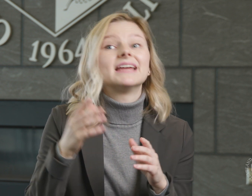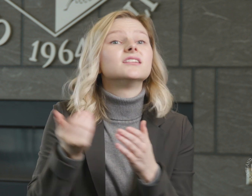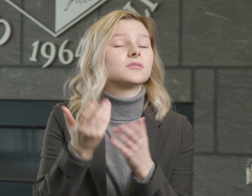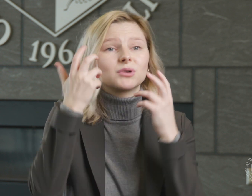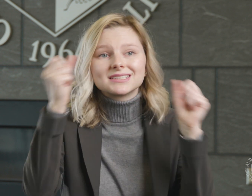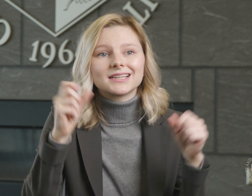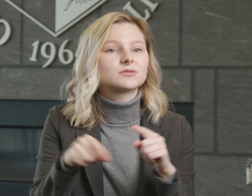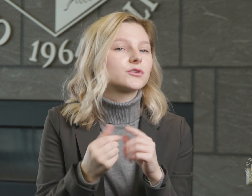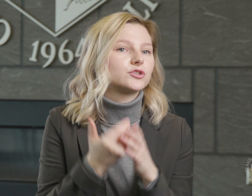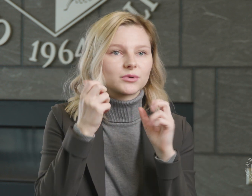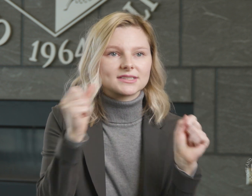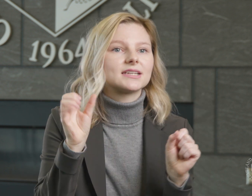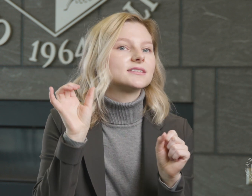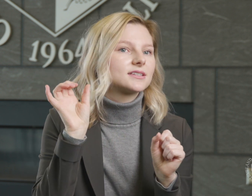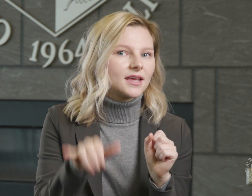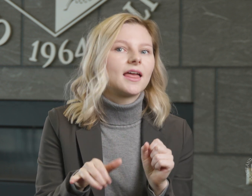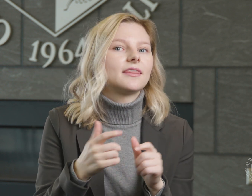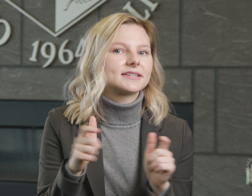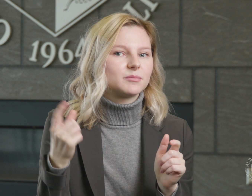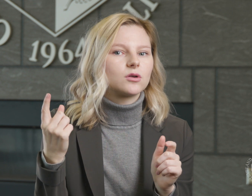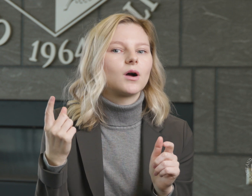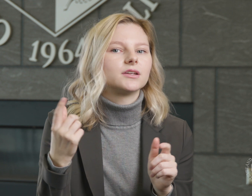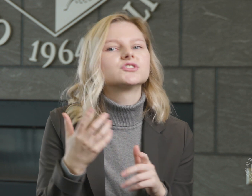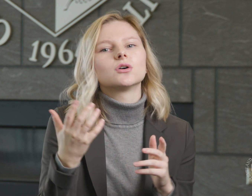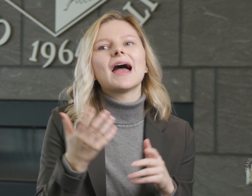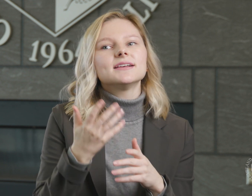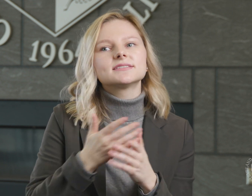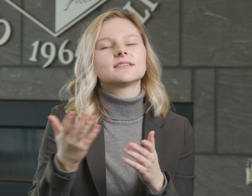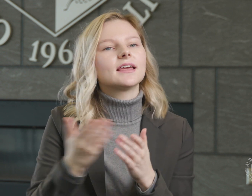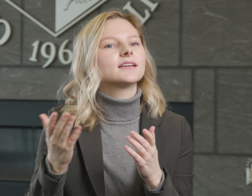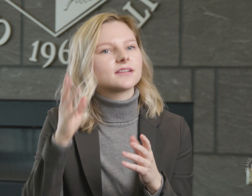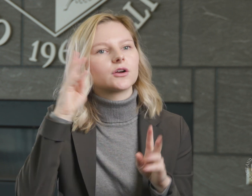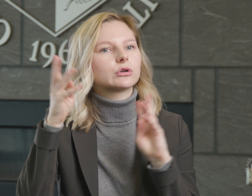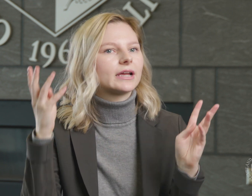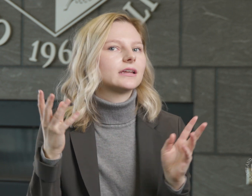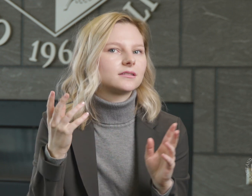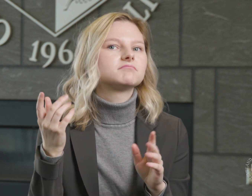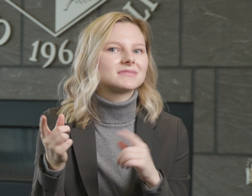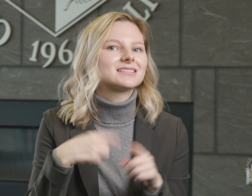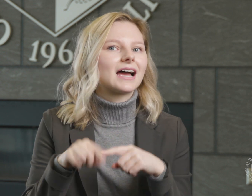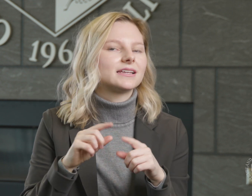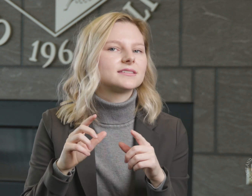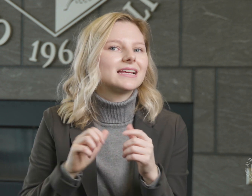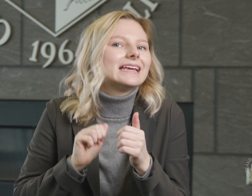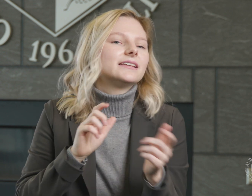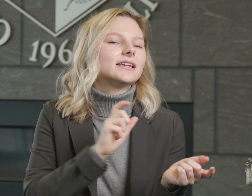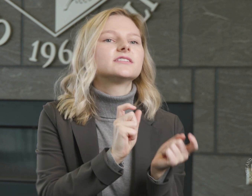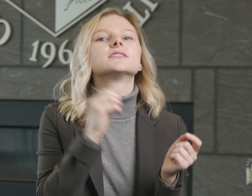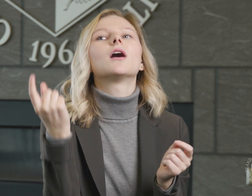and Presidents when there's a new President that's a big one so as things are created signs it it's